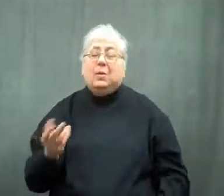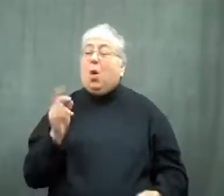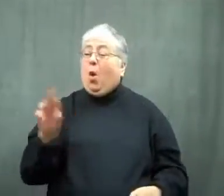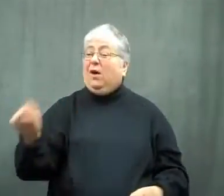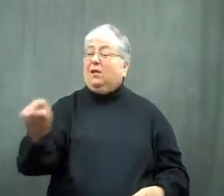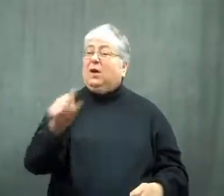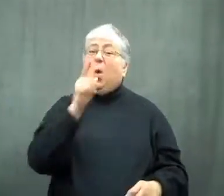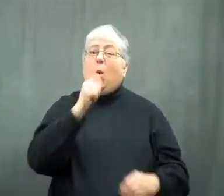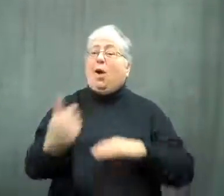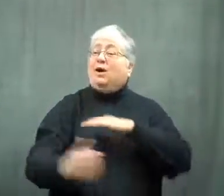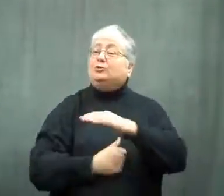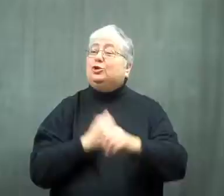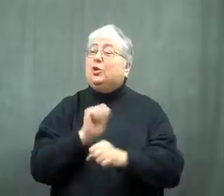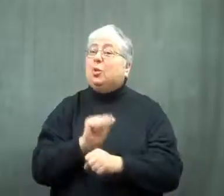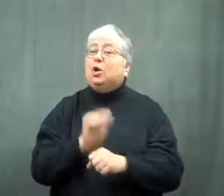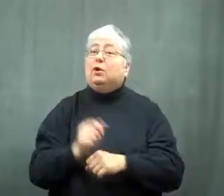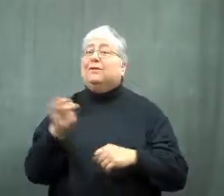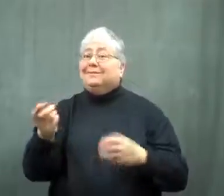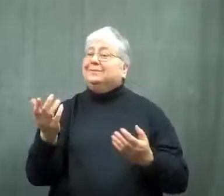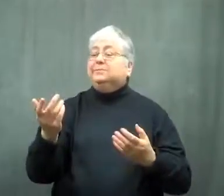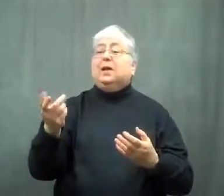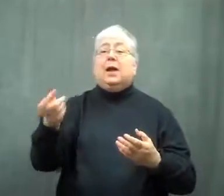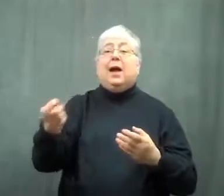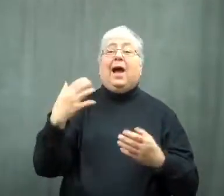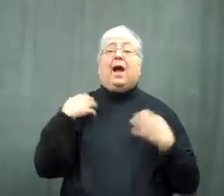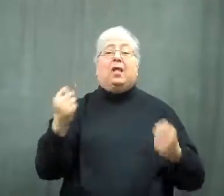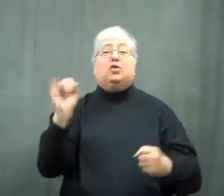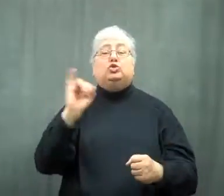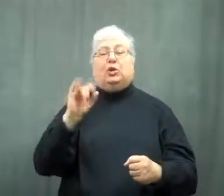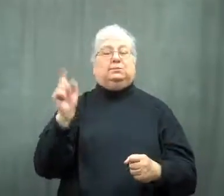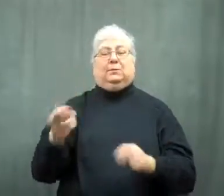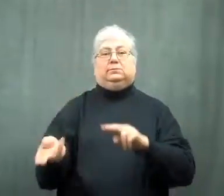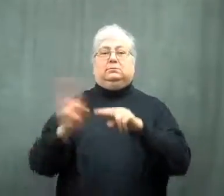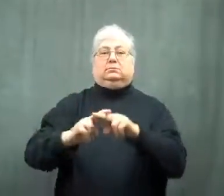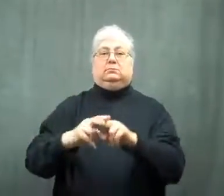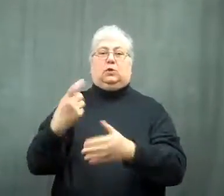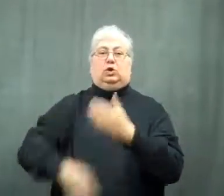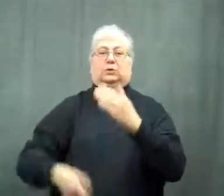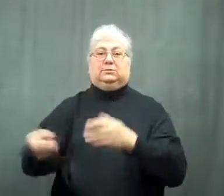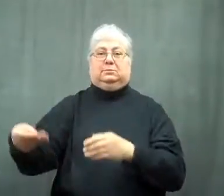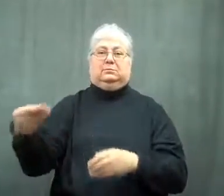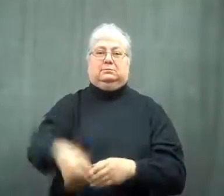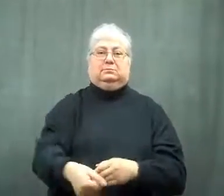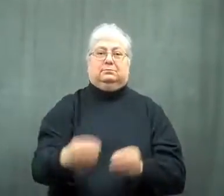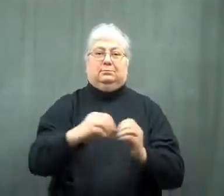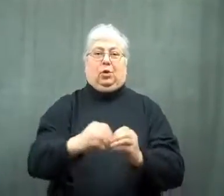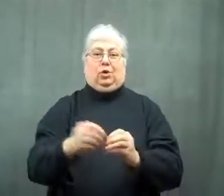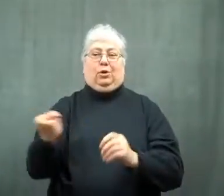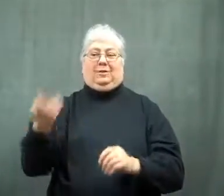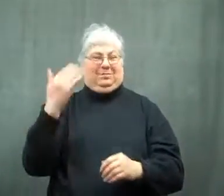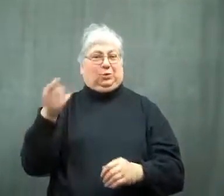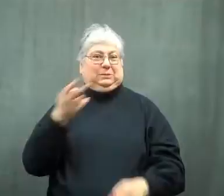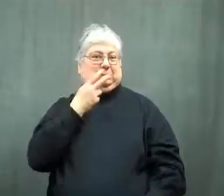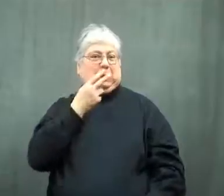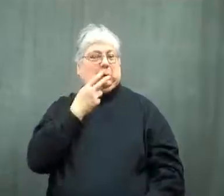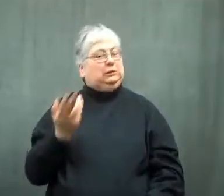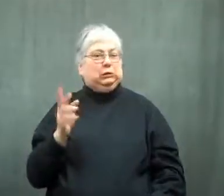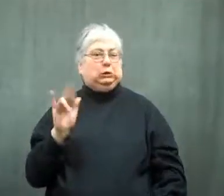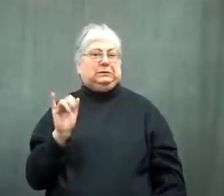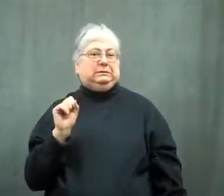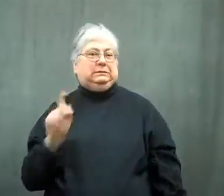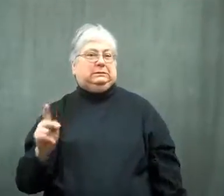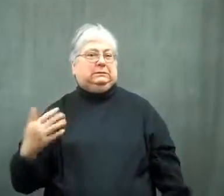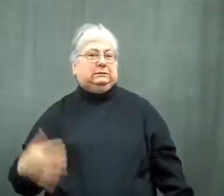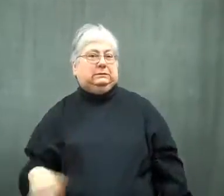Or, smokers are required to pay more for their health coverage because of the risks.